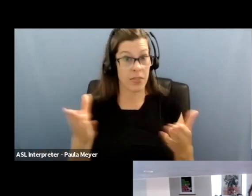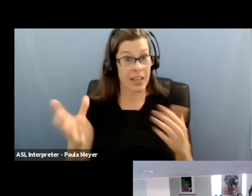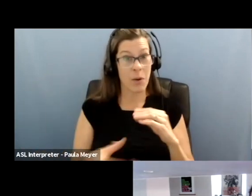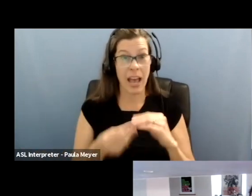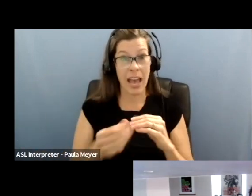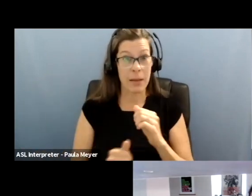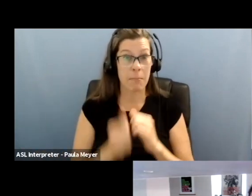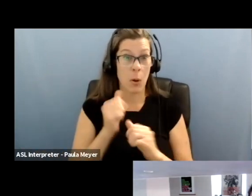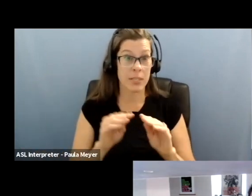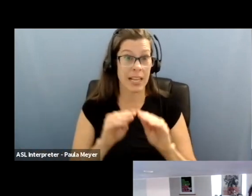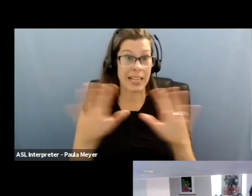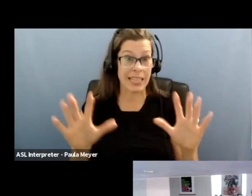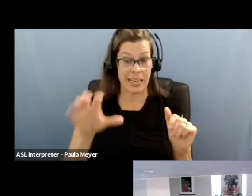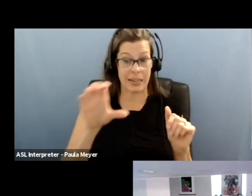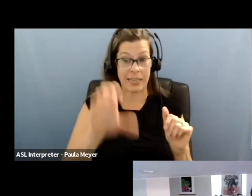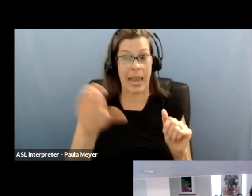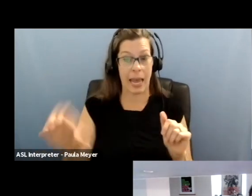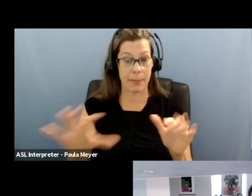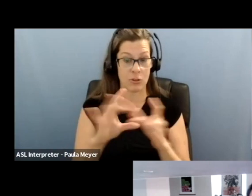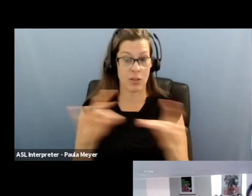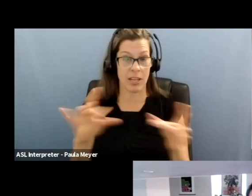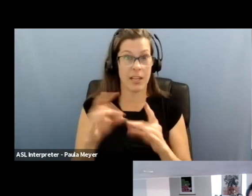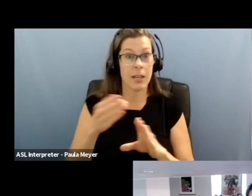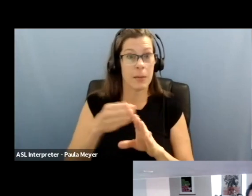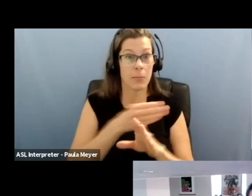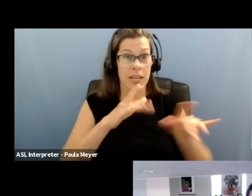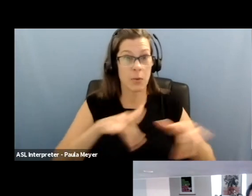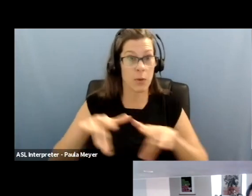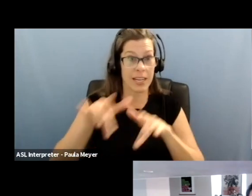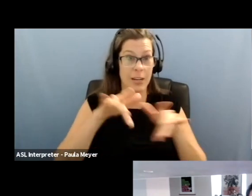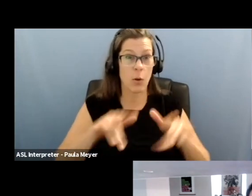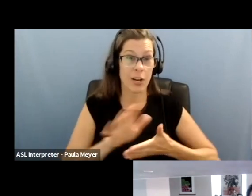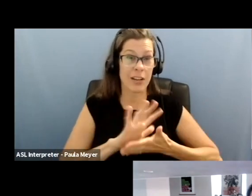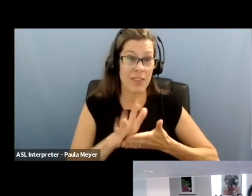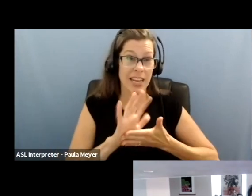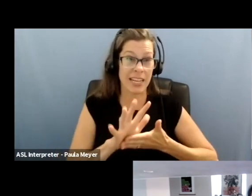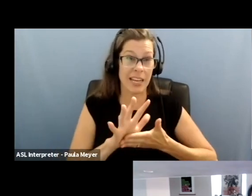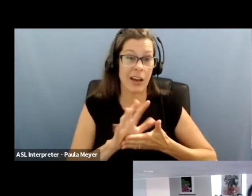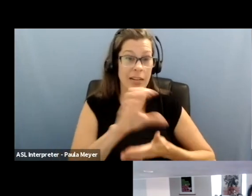we found that having prerecorded videos with captions is the way versus live.